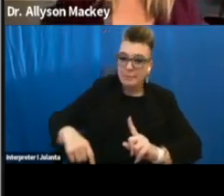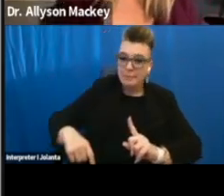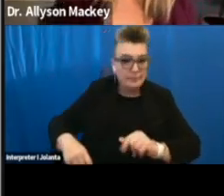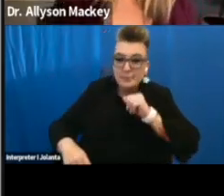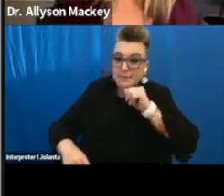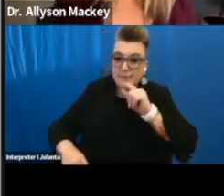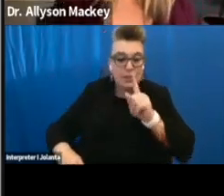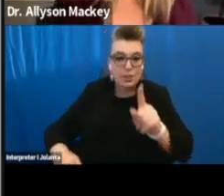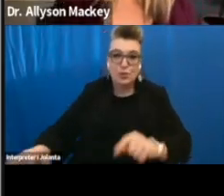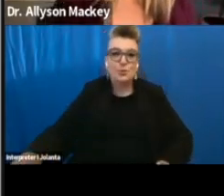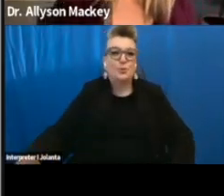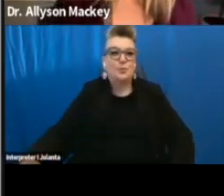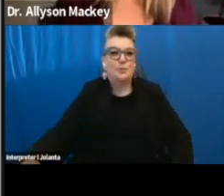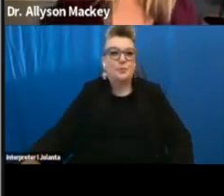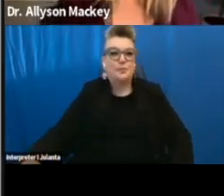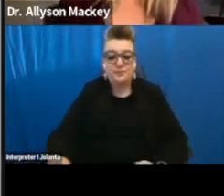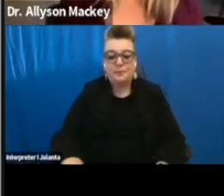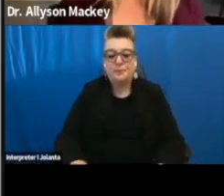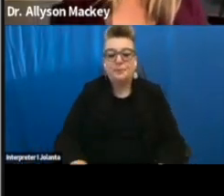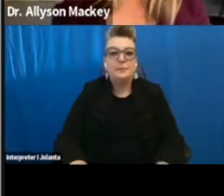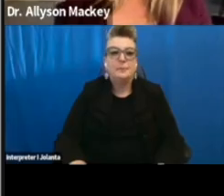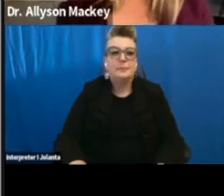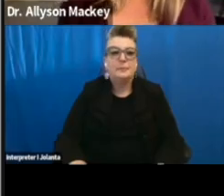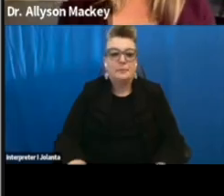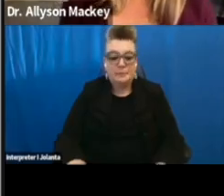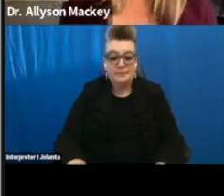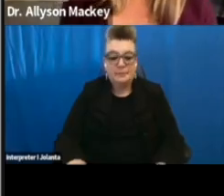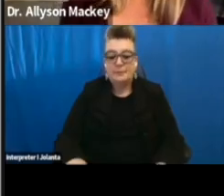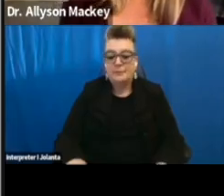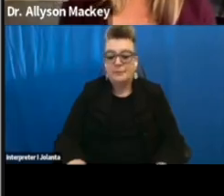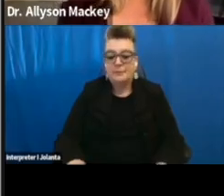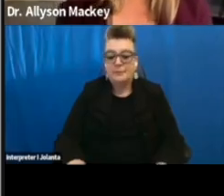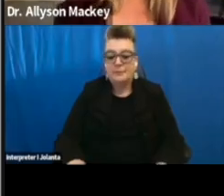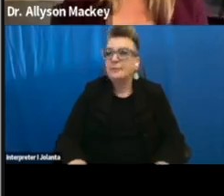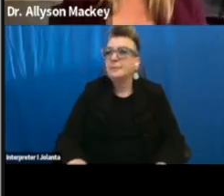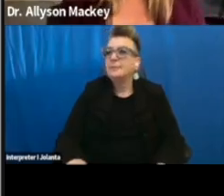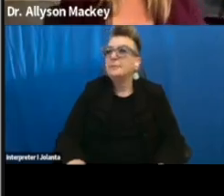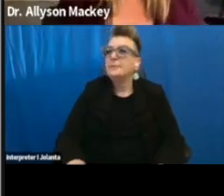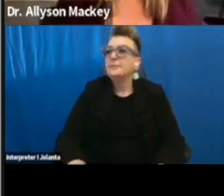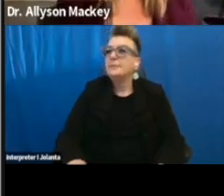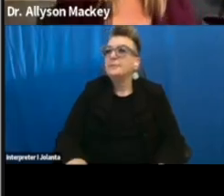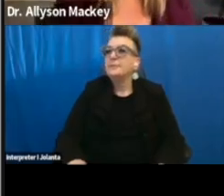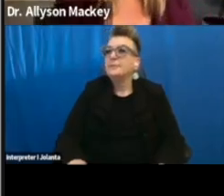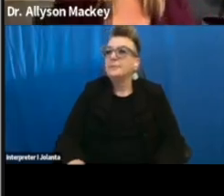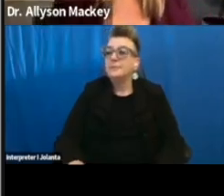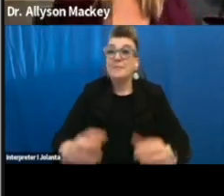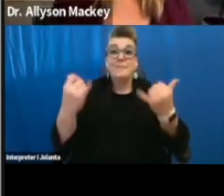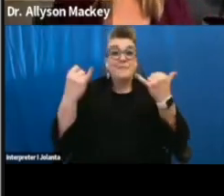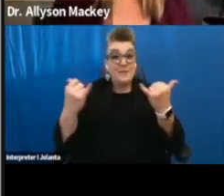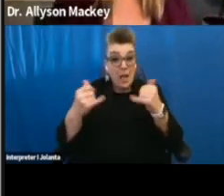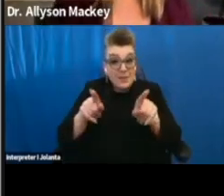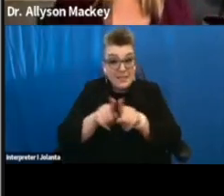and so these data made Monami feel more sure that the Hurst exponent was a reasonable readout of